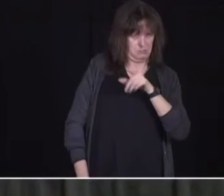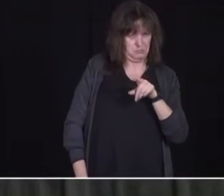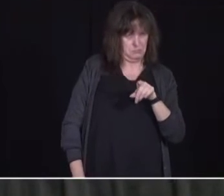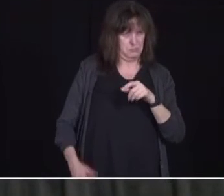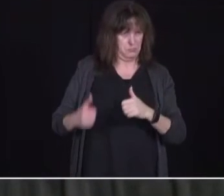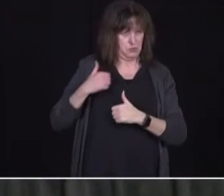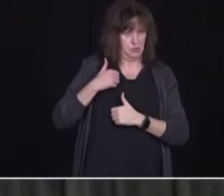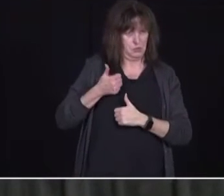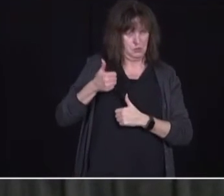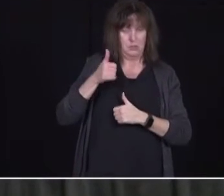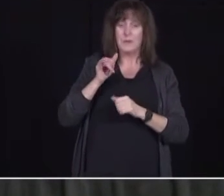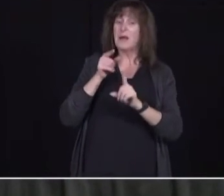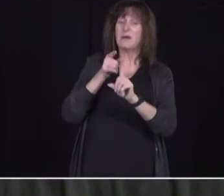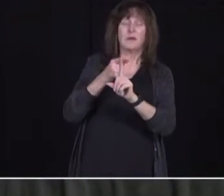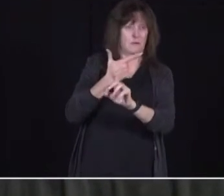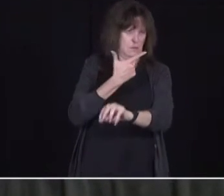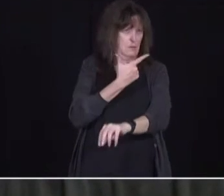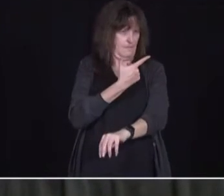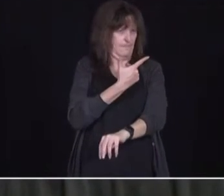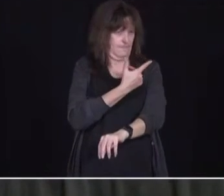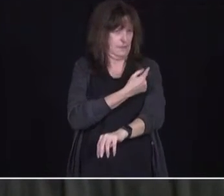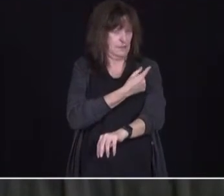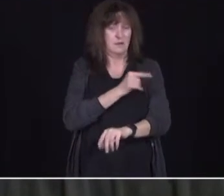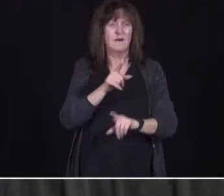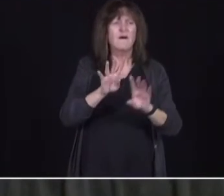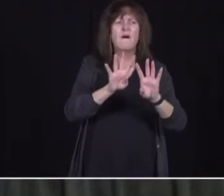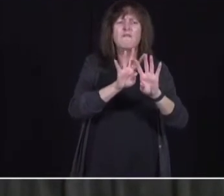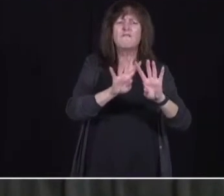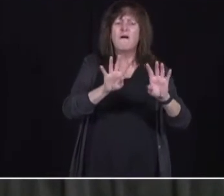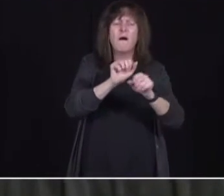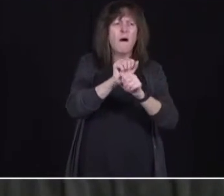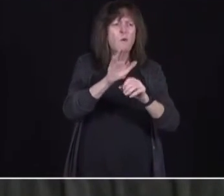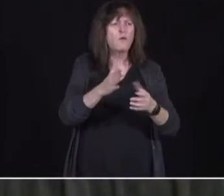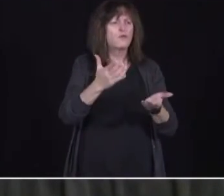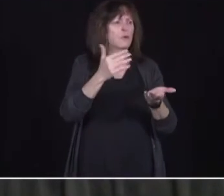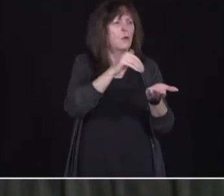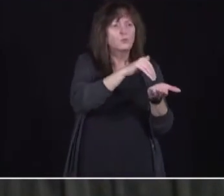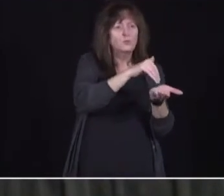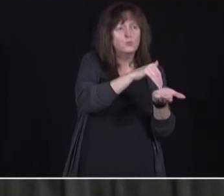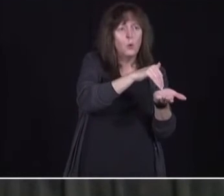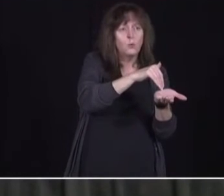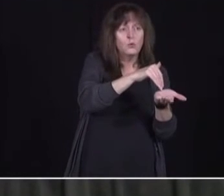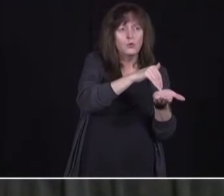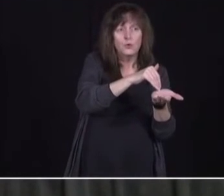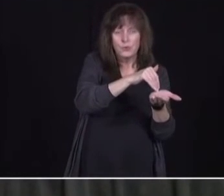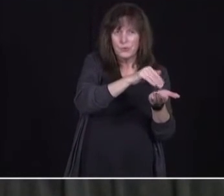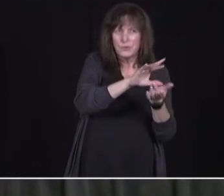This is the question for you and general on vaccines. Some frontline health care workers and doctors